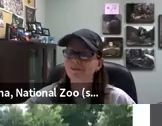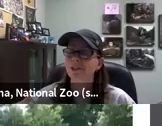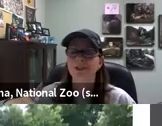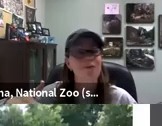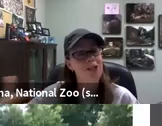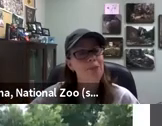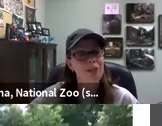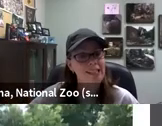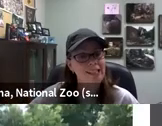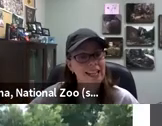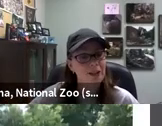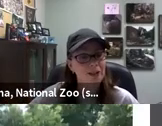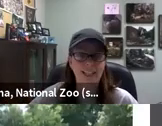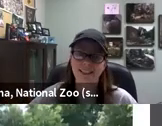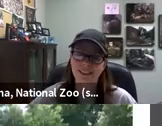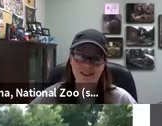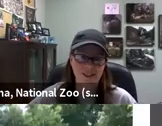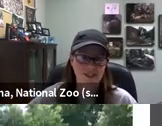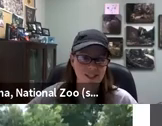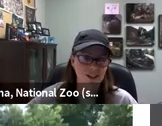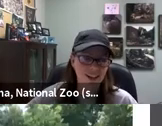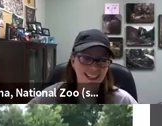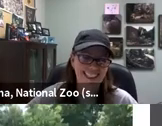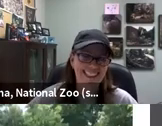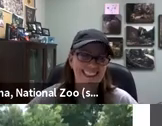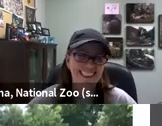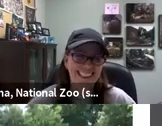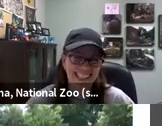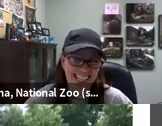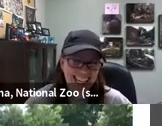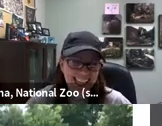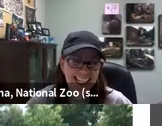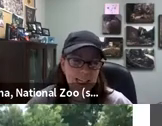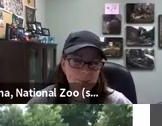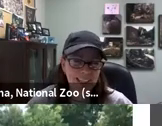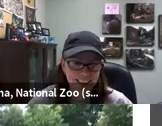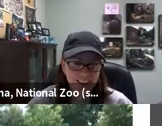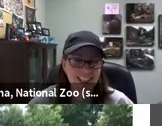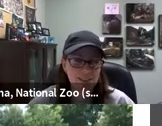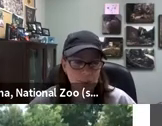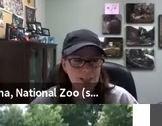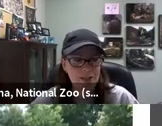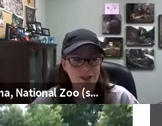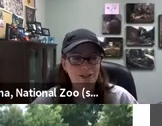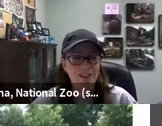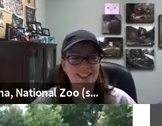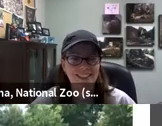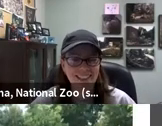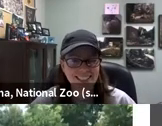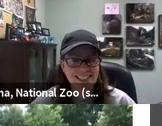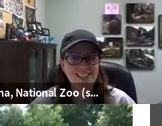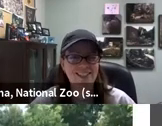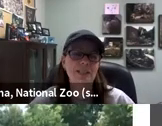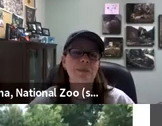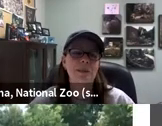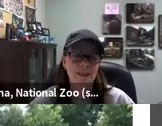For some reason they don't- there's those deer!! That picture on the right,